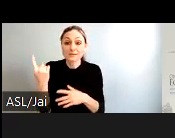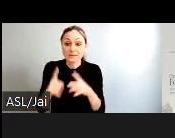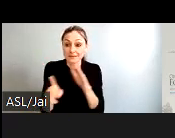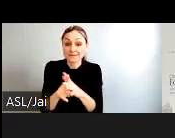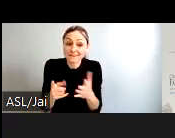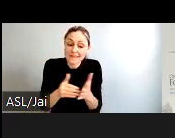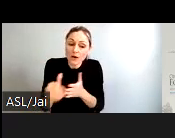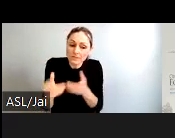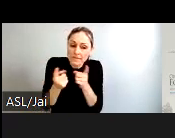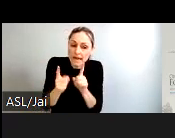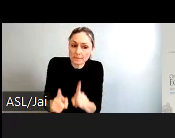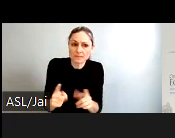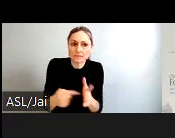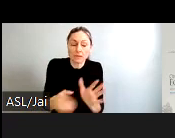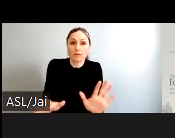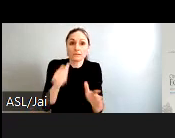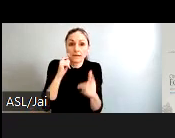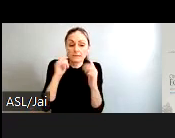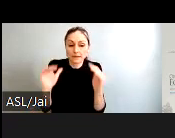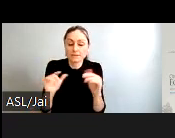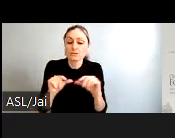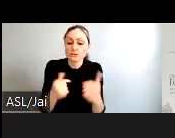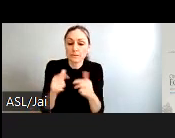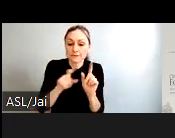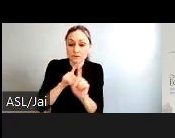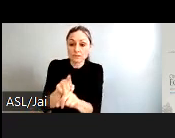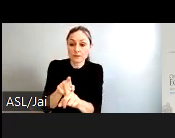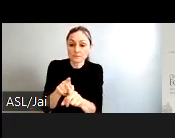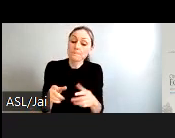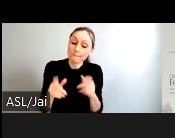expected and the group needs to respond to that, allow yourself the flexibility